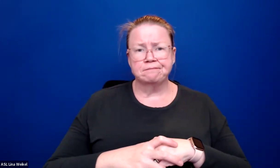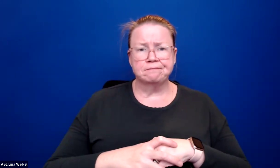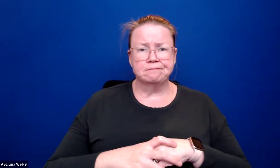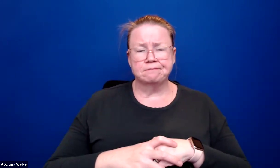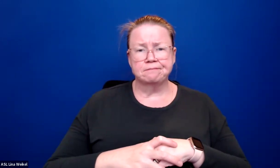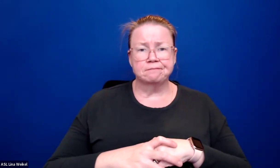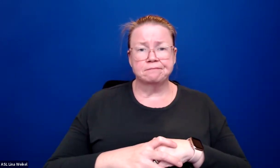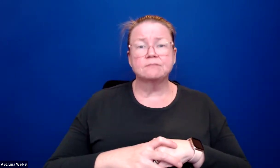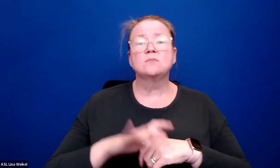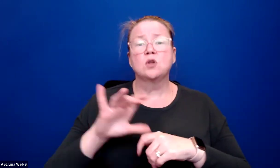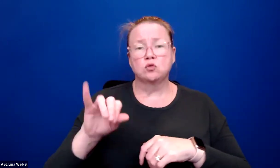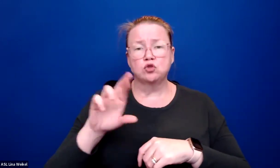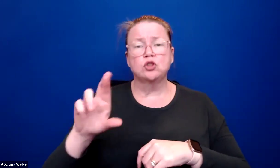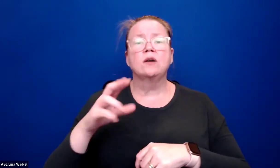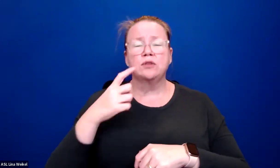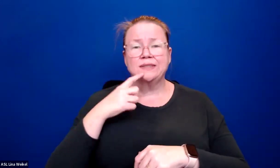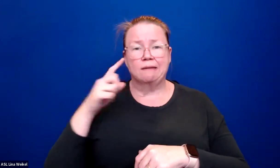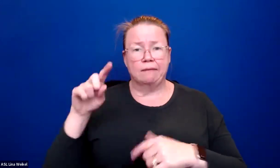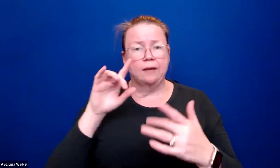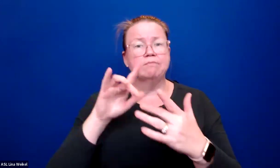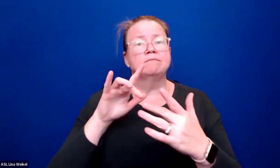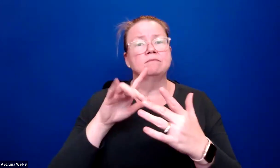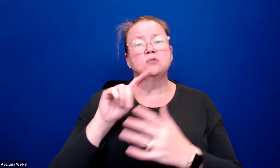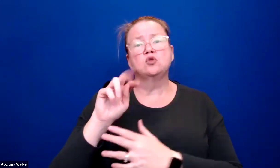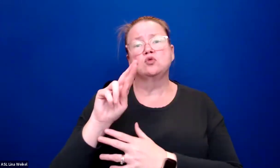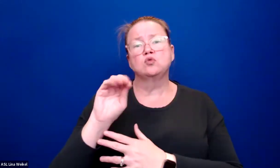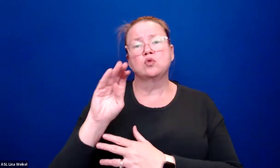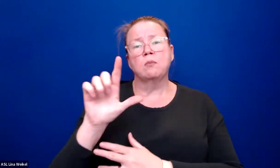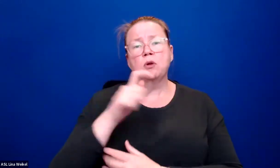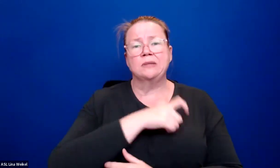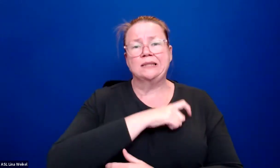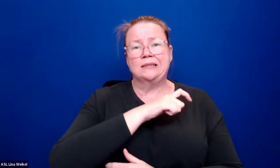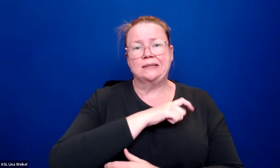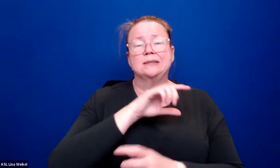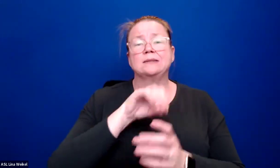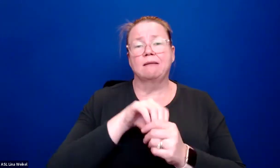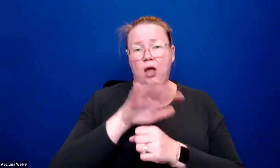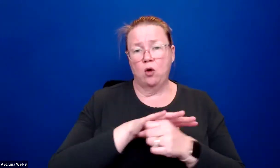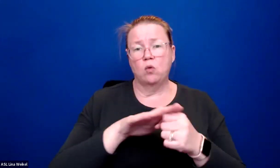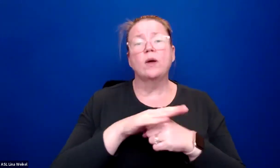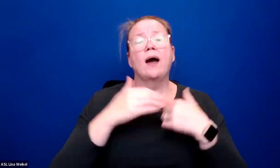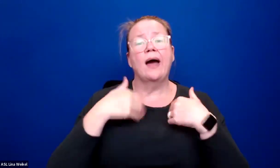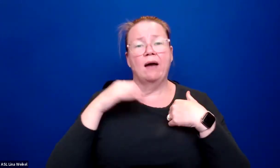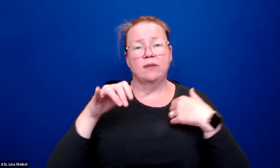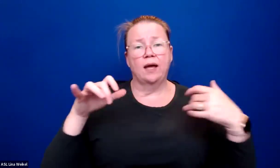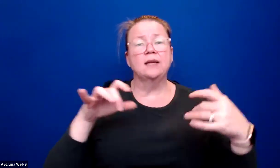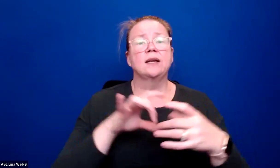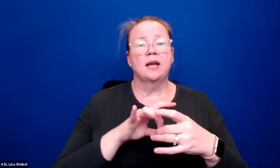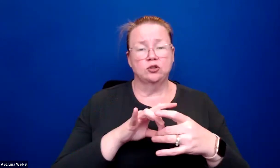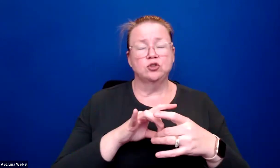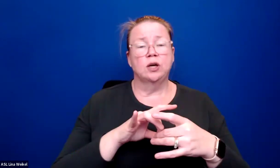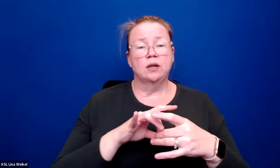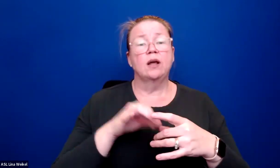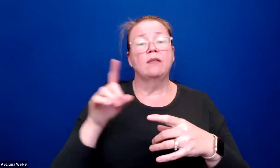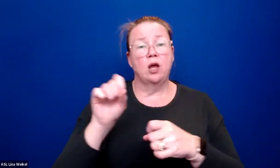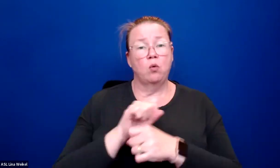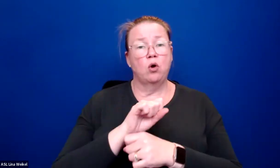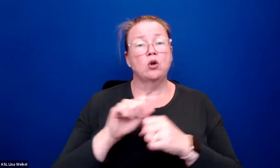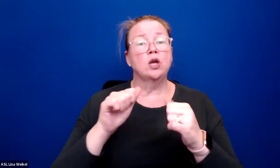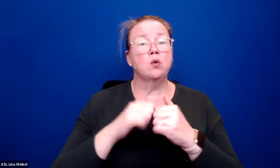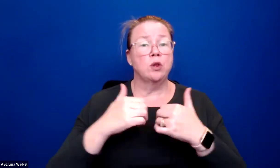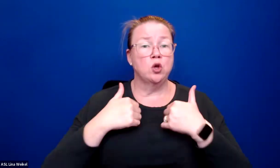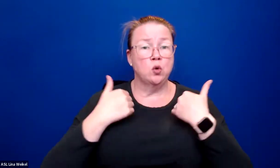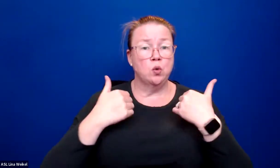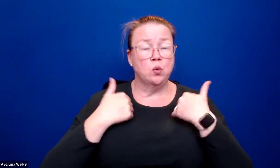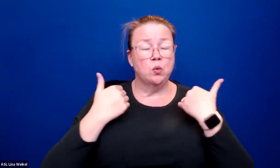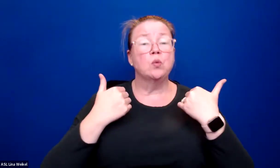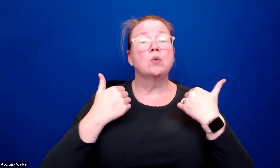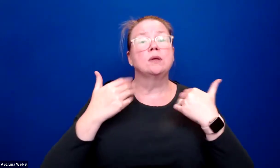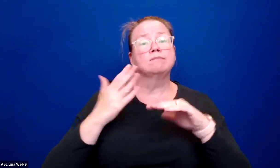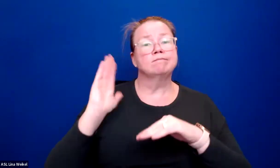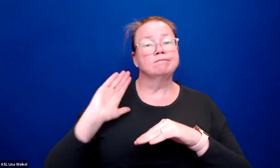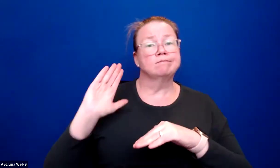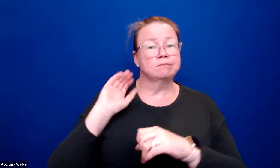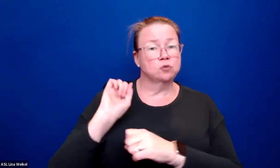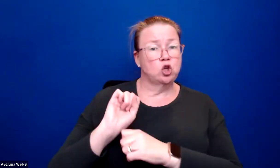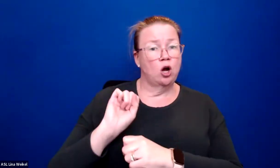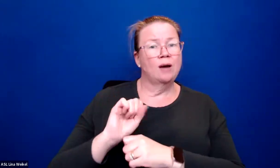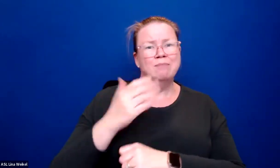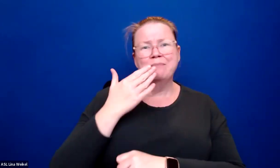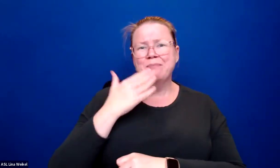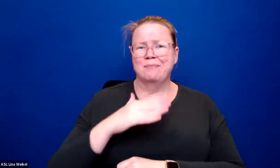Jordan Hayes (she, her): and Jennifer says they reached out to the tribal police in their area and ha has a connection there. They were working with youth at a previous job and had a bad experience.